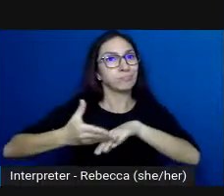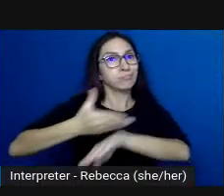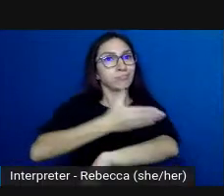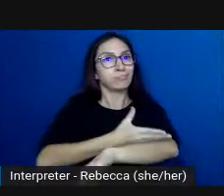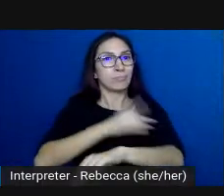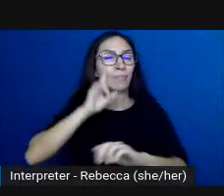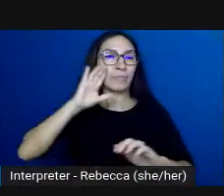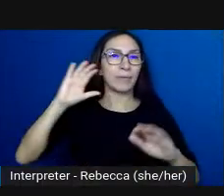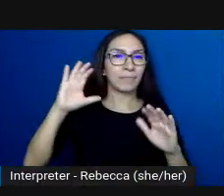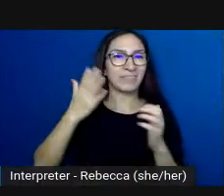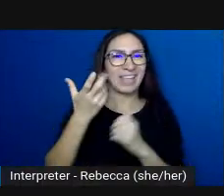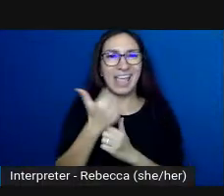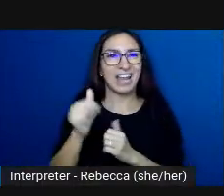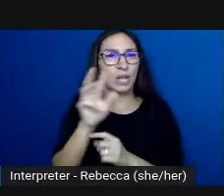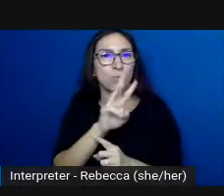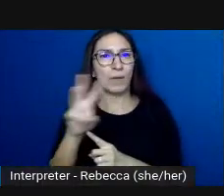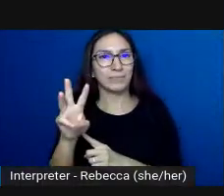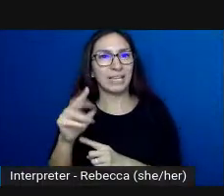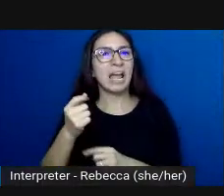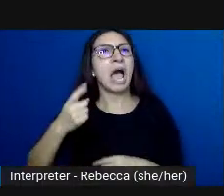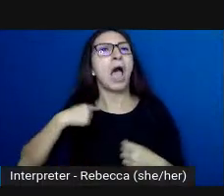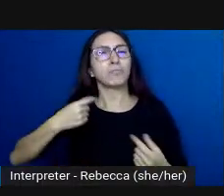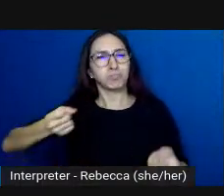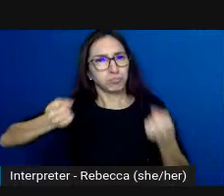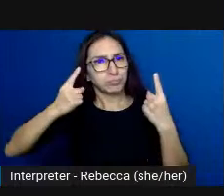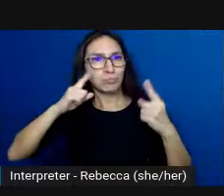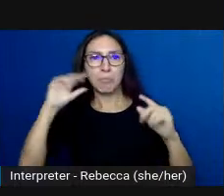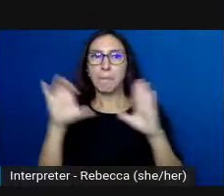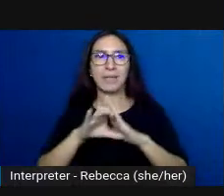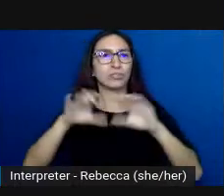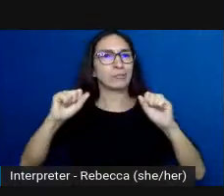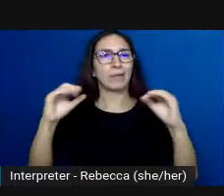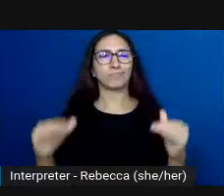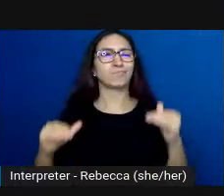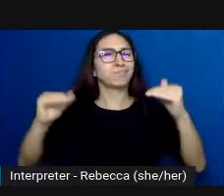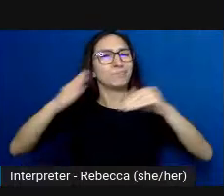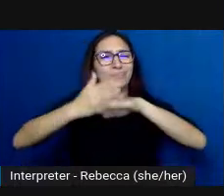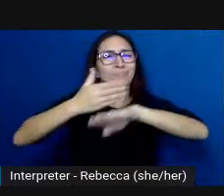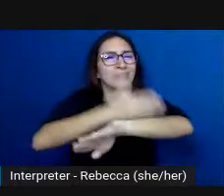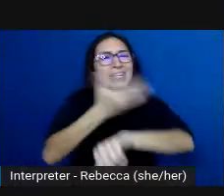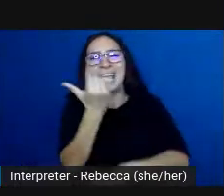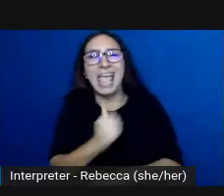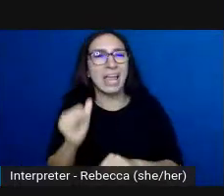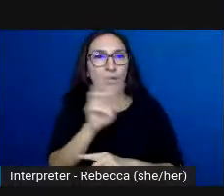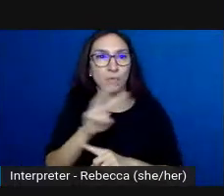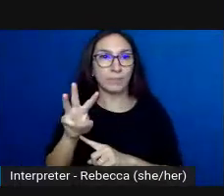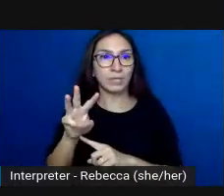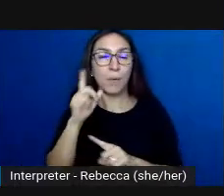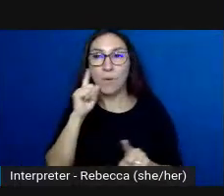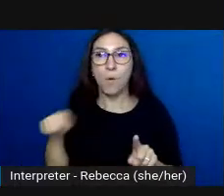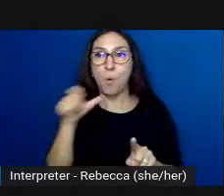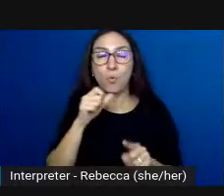that images, graphics and pictures bring to a blog or website. Eye catching images enhance any website